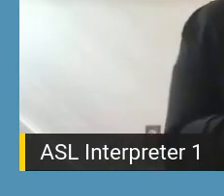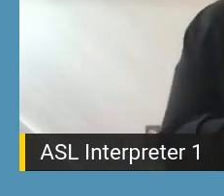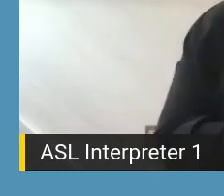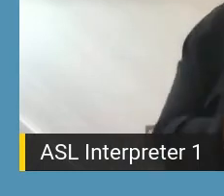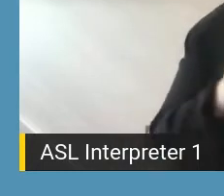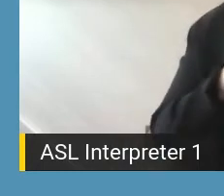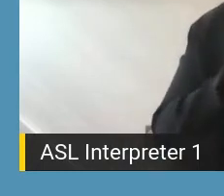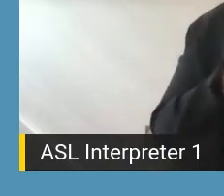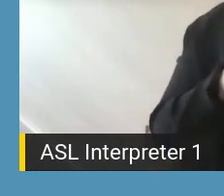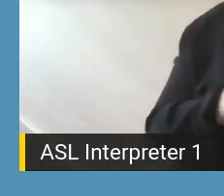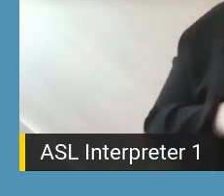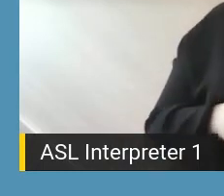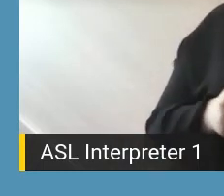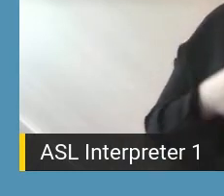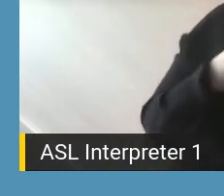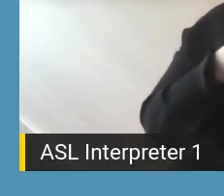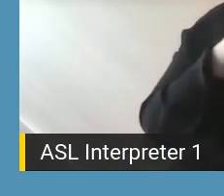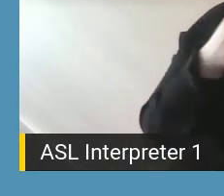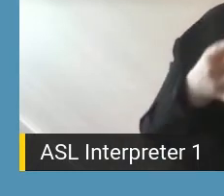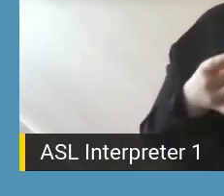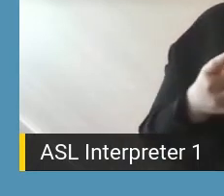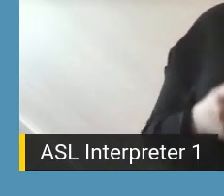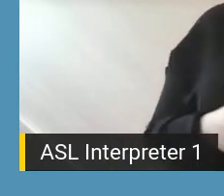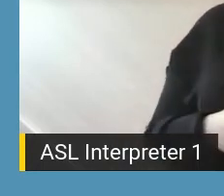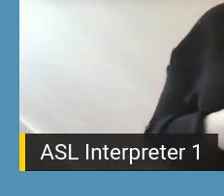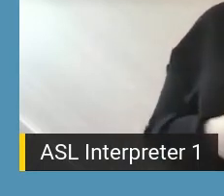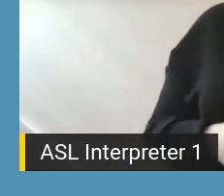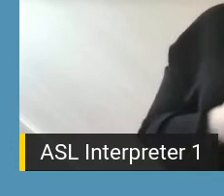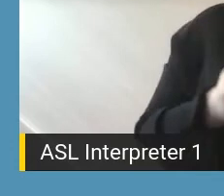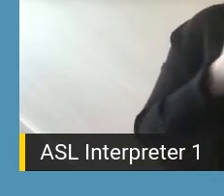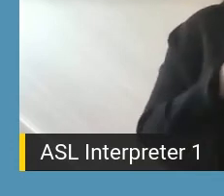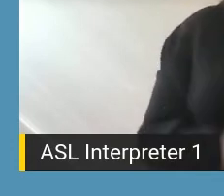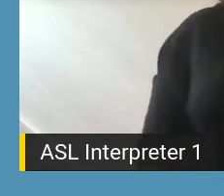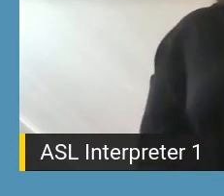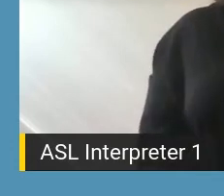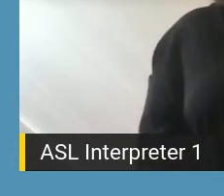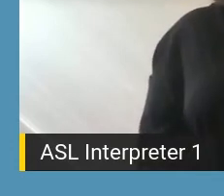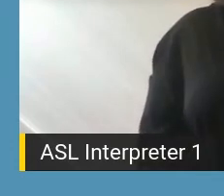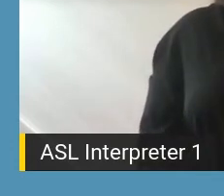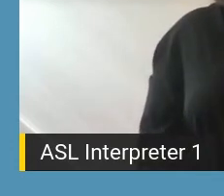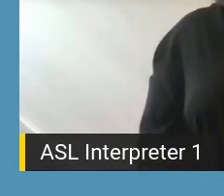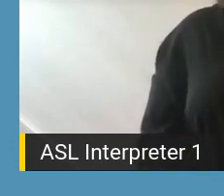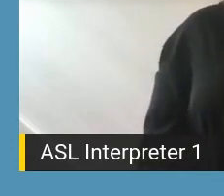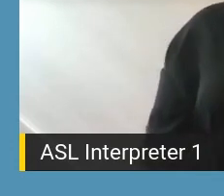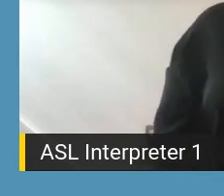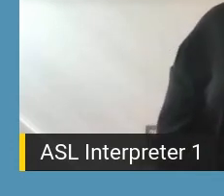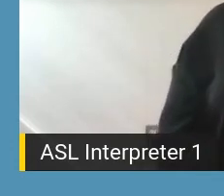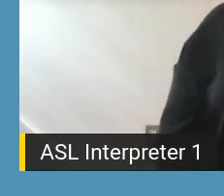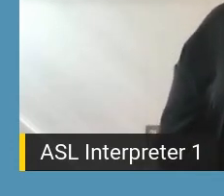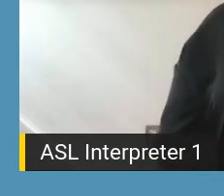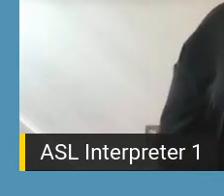seem to be around specific software models and a couple questions for you about Descript